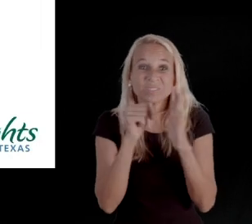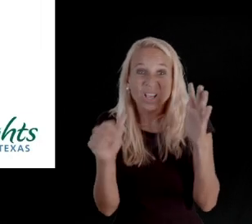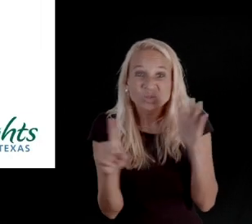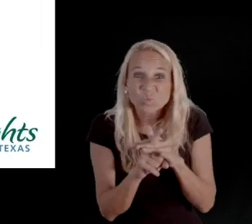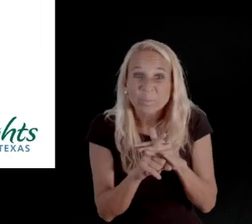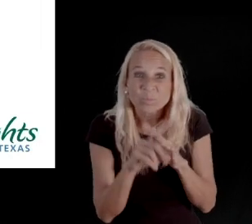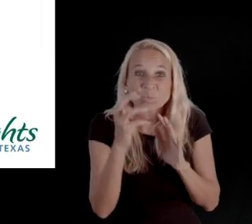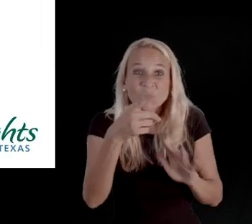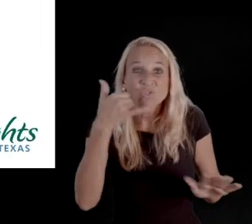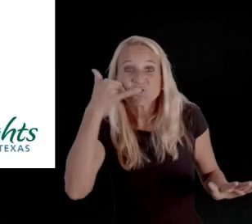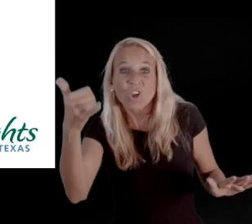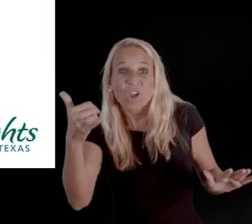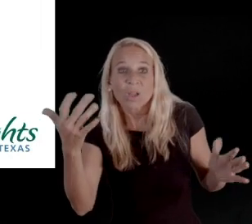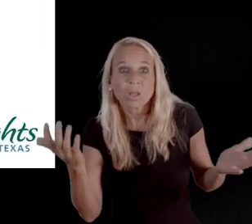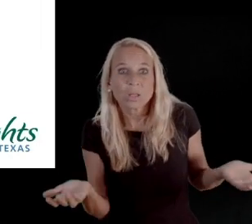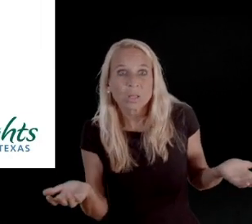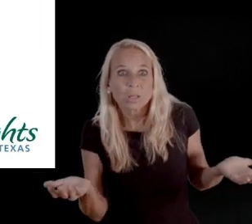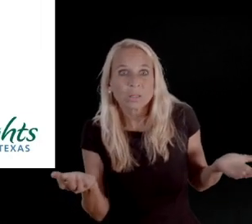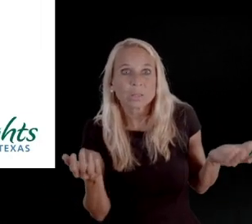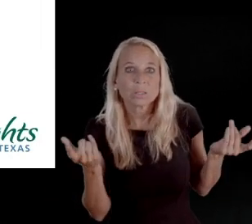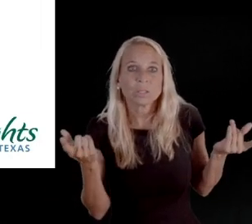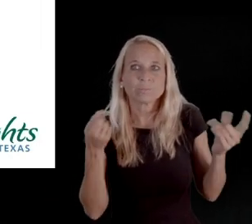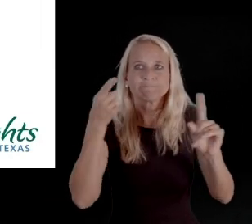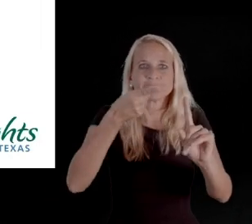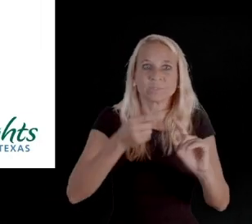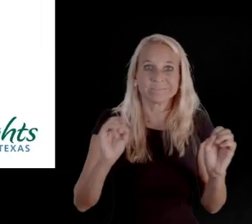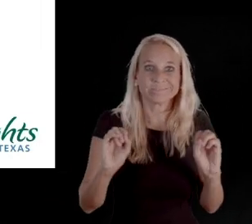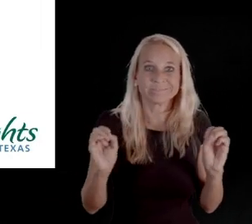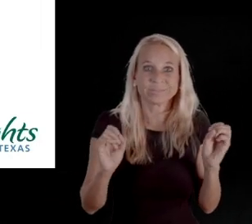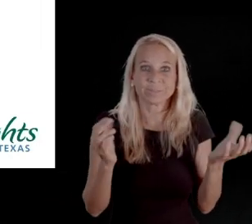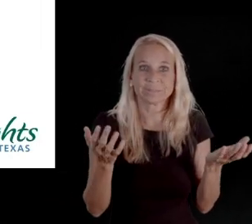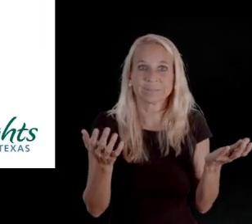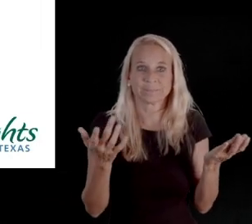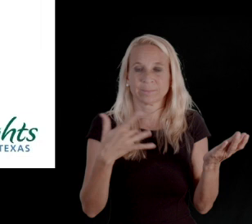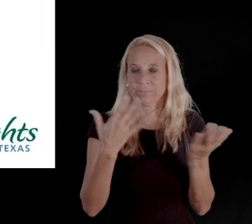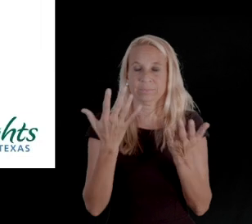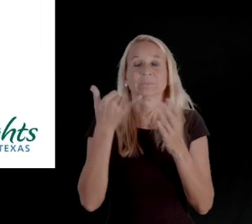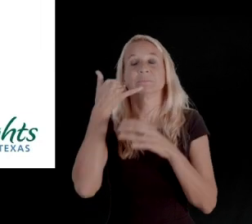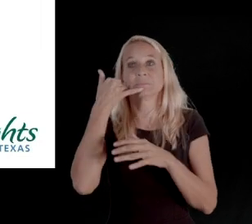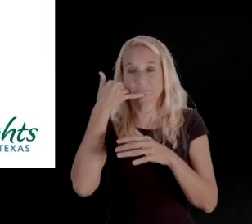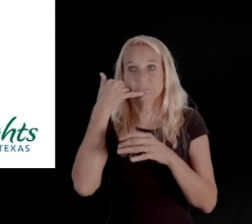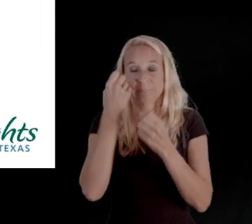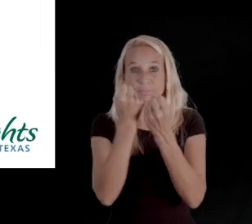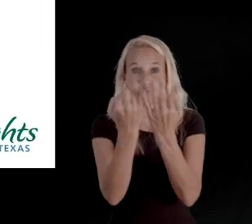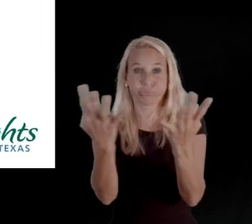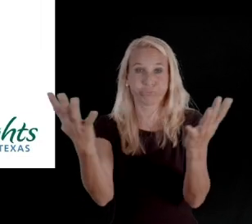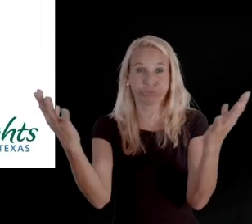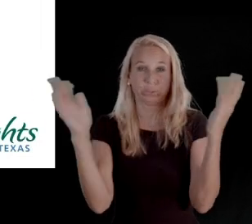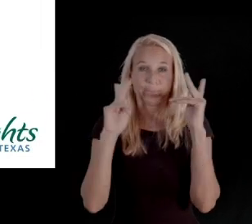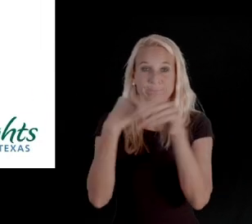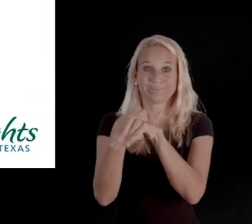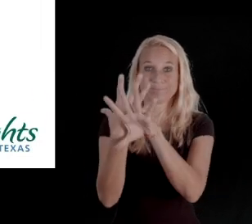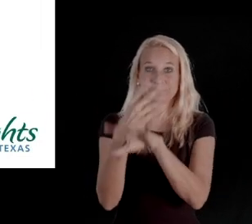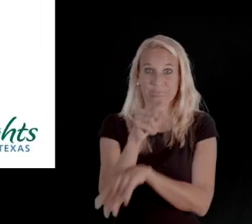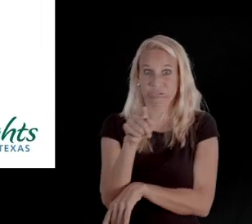when it comes to the basics is, when you call in, there might be multiple people on the line. The hearing officer always goes through a checklist of who's